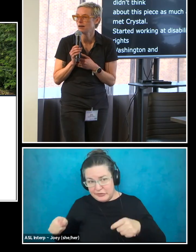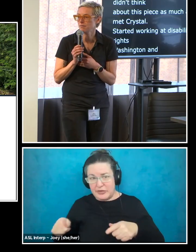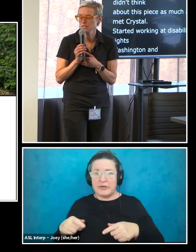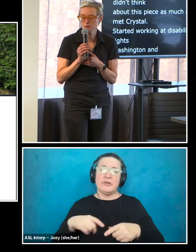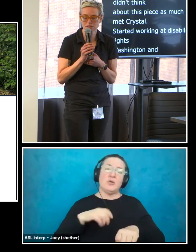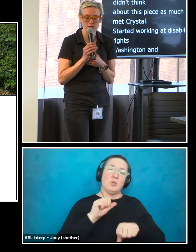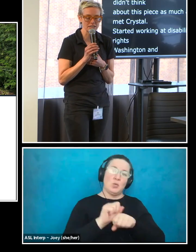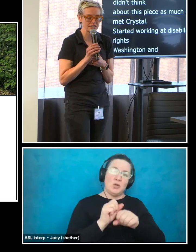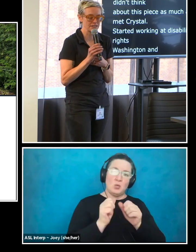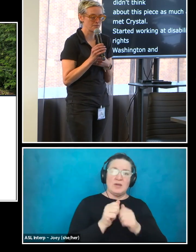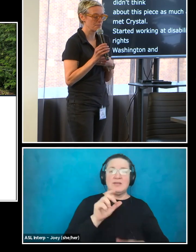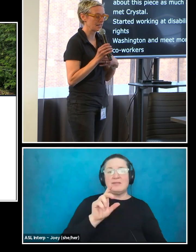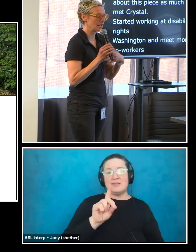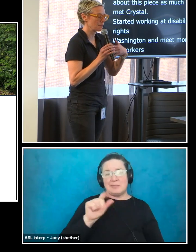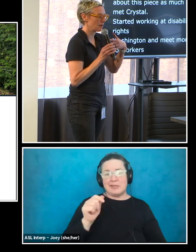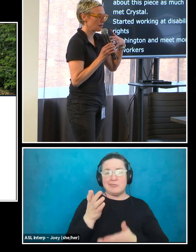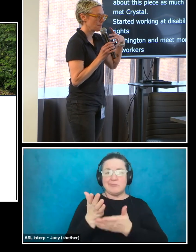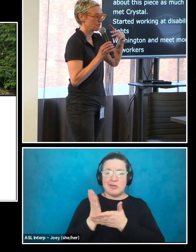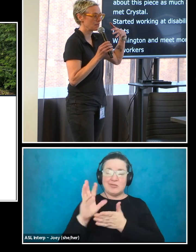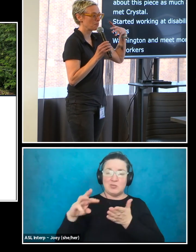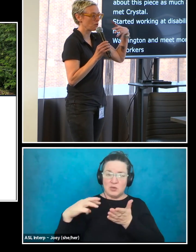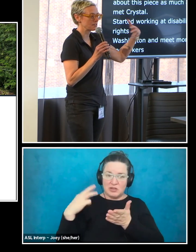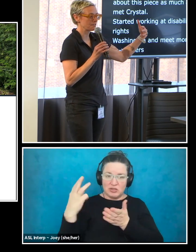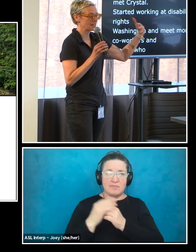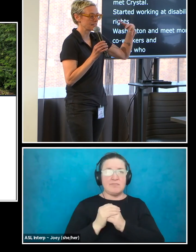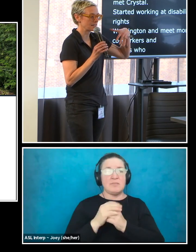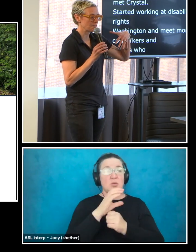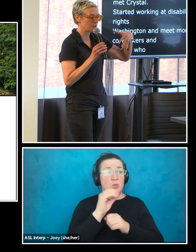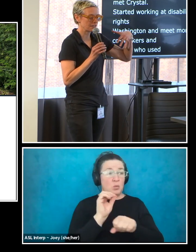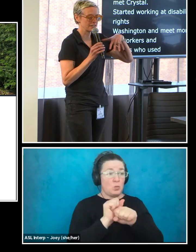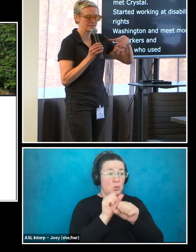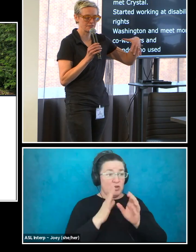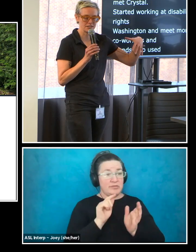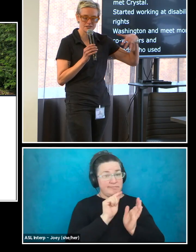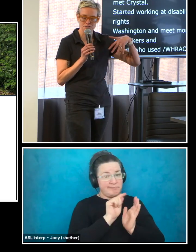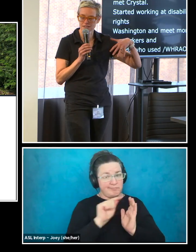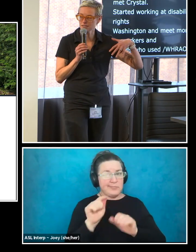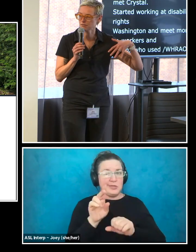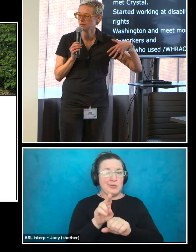um, this piece really became, um, the importance of that sidewalk connectivity to transit really